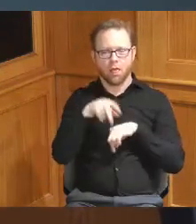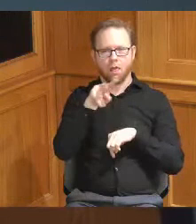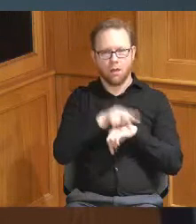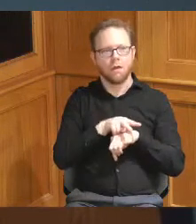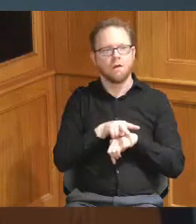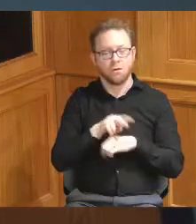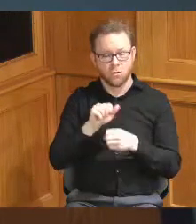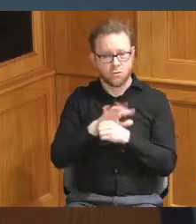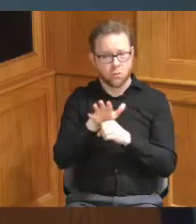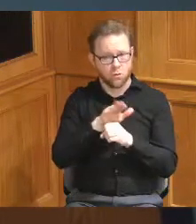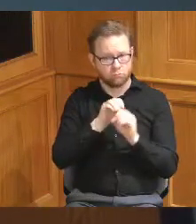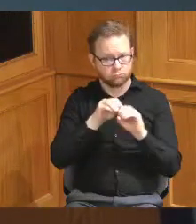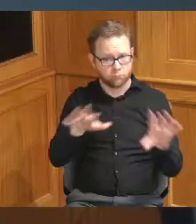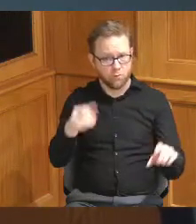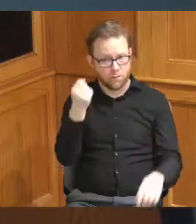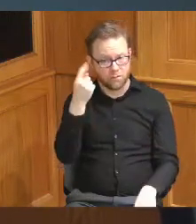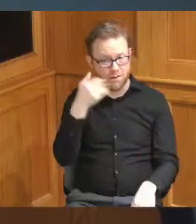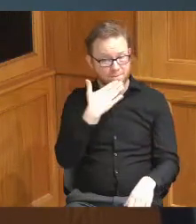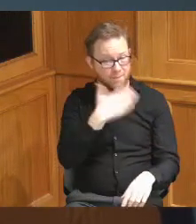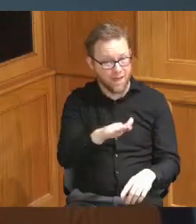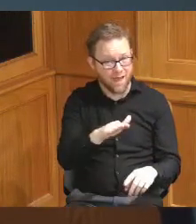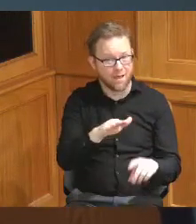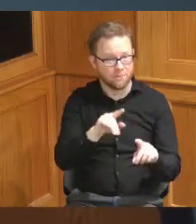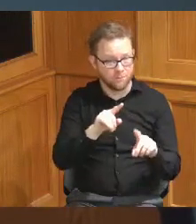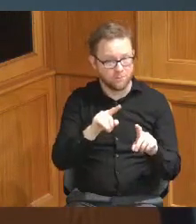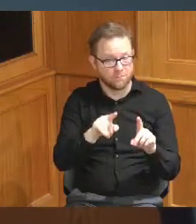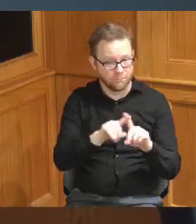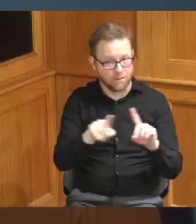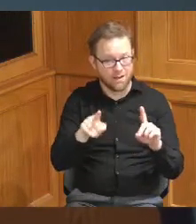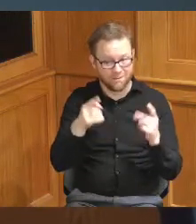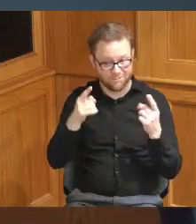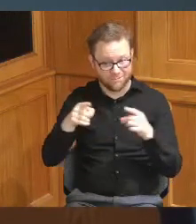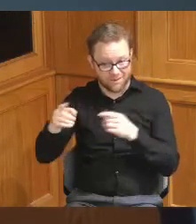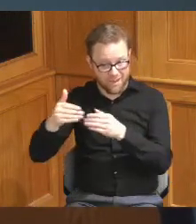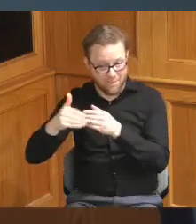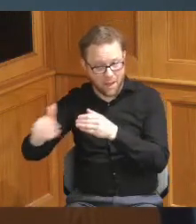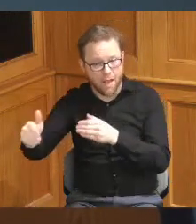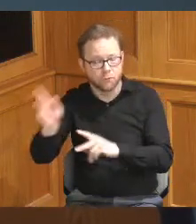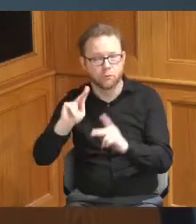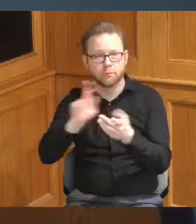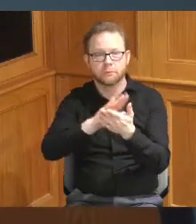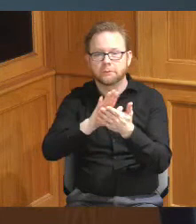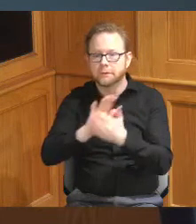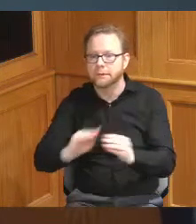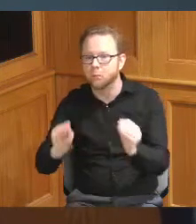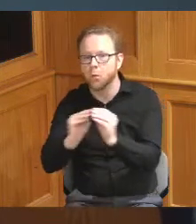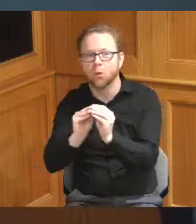but it did have some good things that happened people started cleaning more than they've you